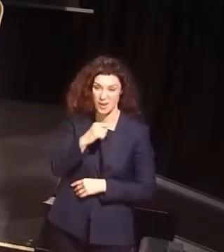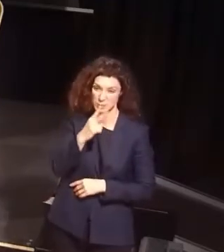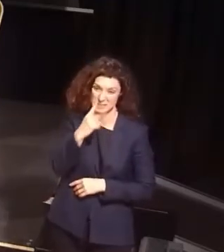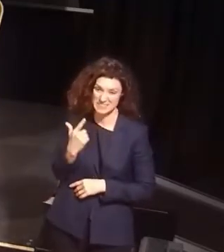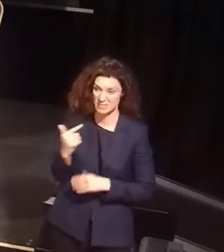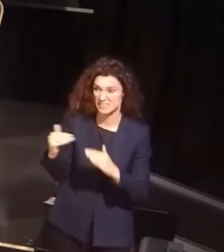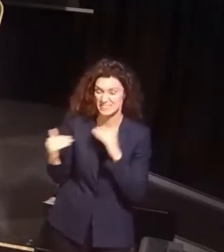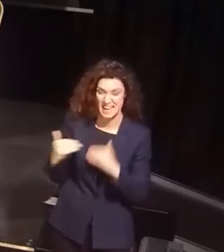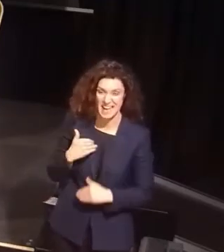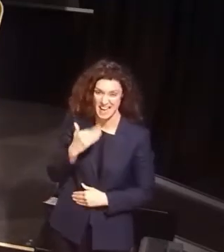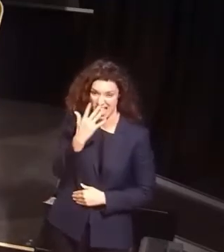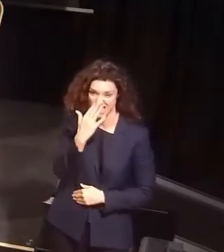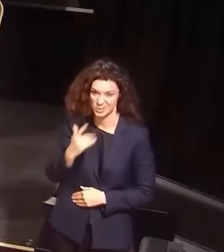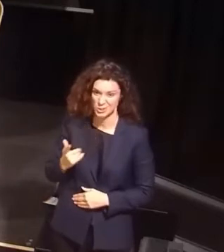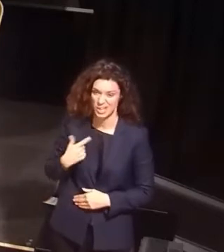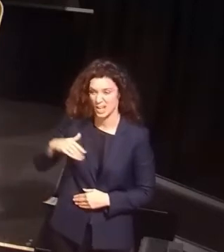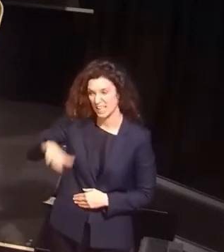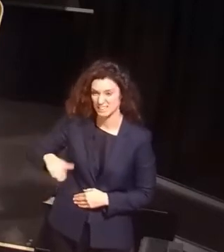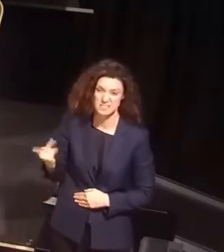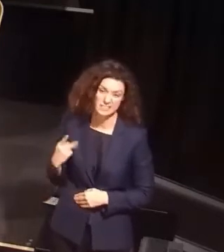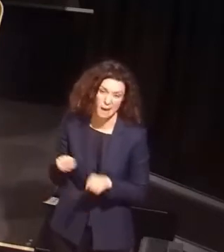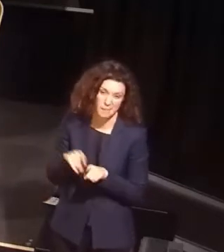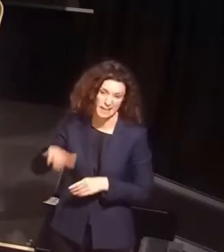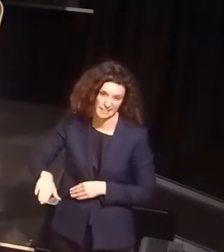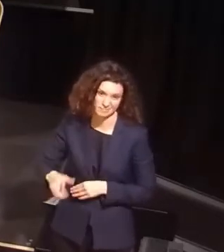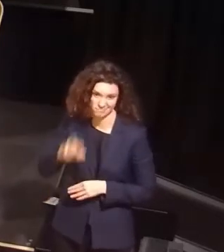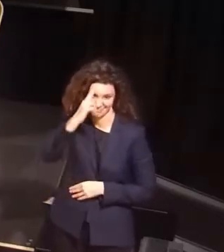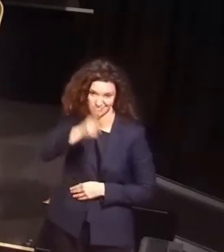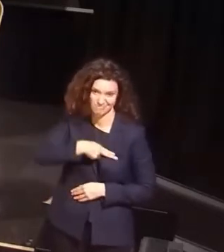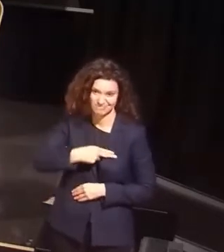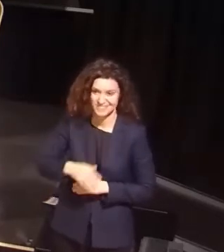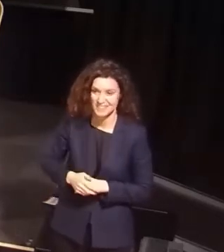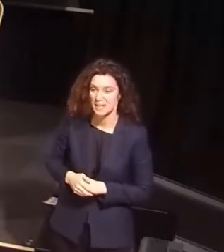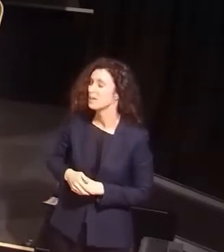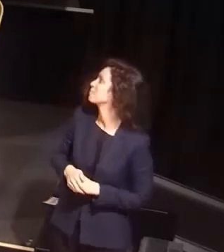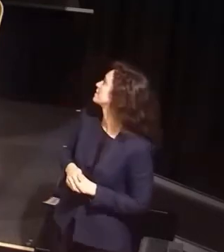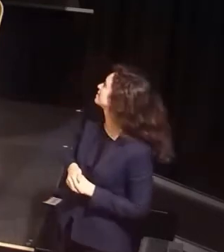I still cast myself as a kid, I'm sorry about that. He's trying to play...